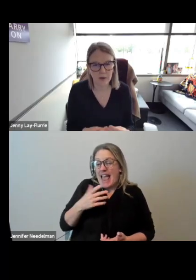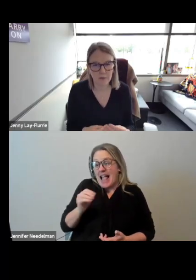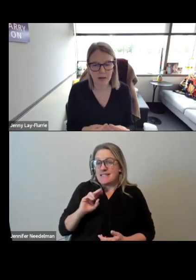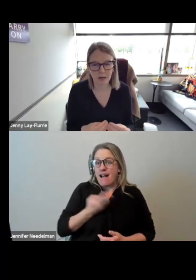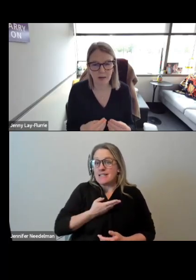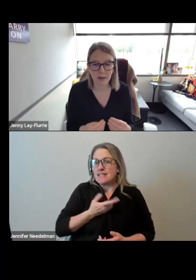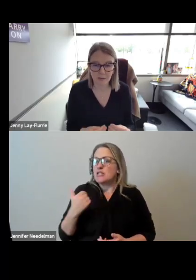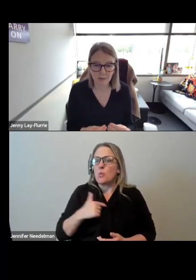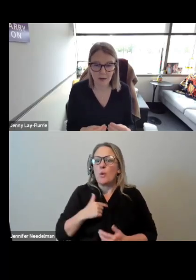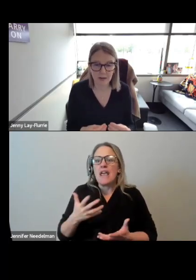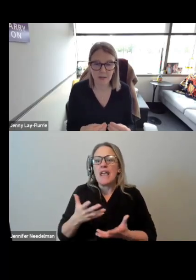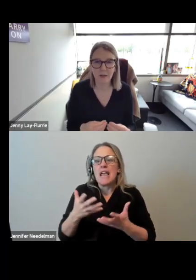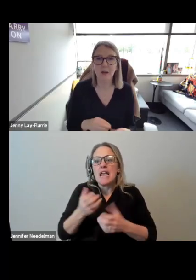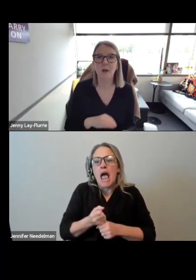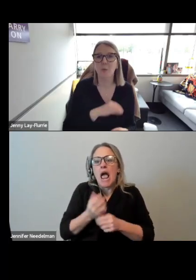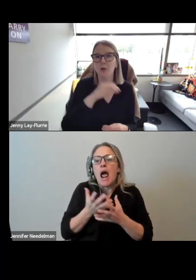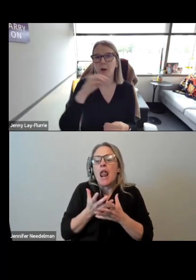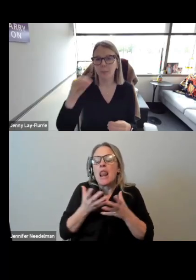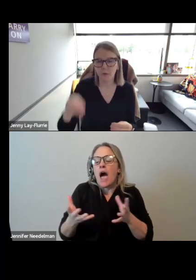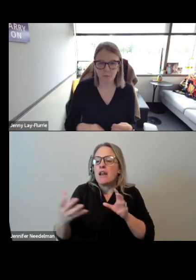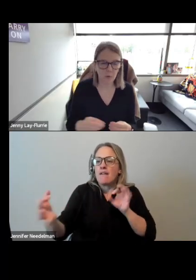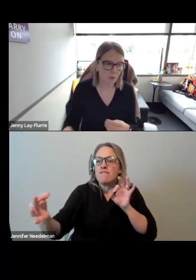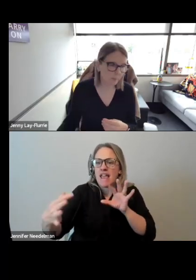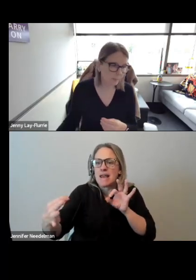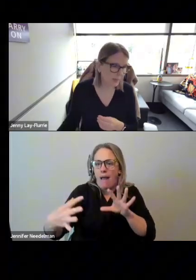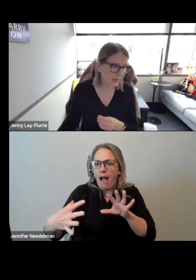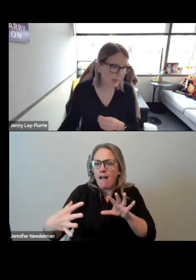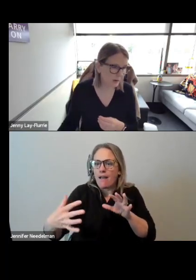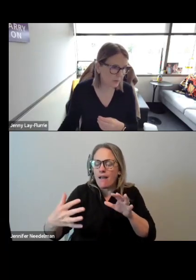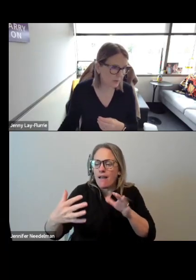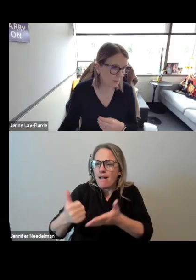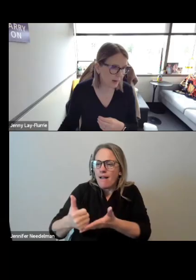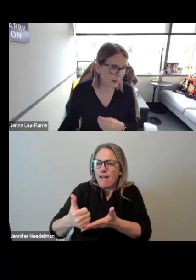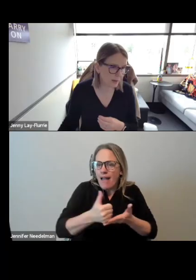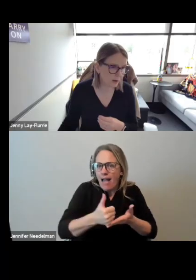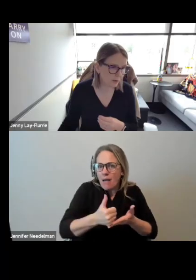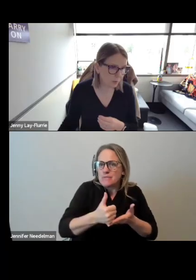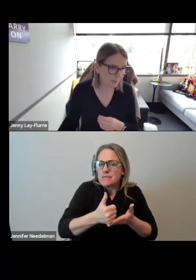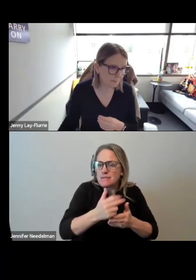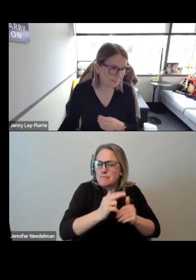of feedback and insight, which helps to fuel the ecosystem as we go forward.